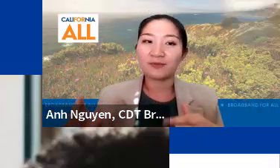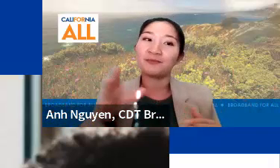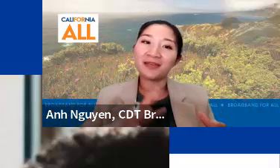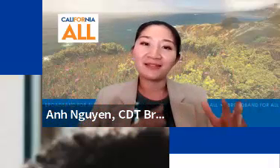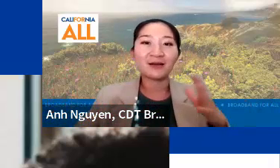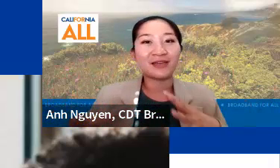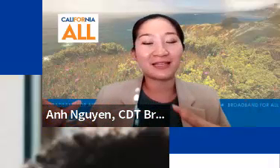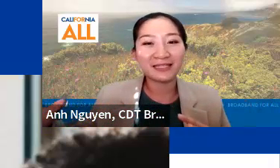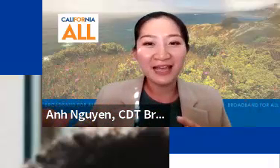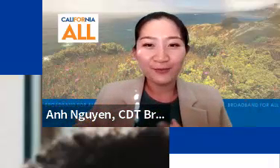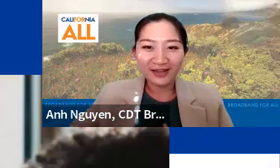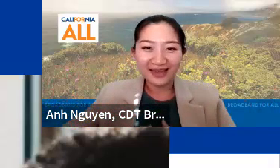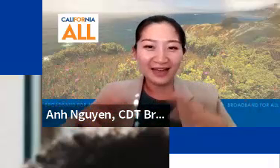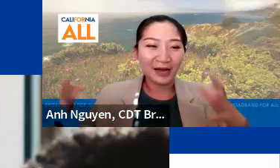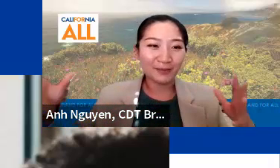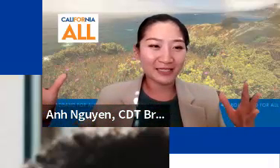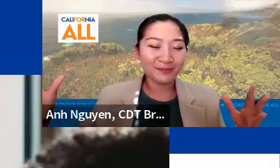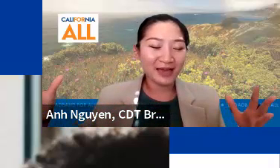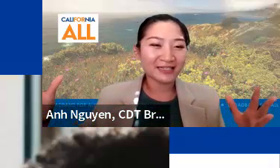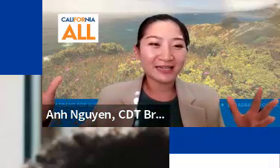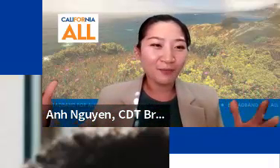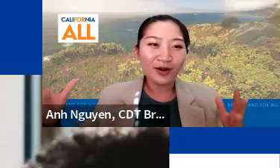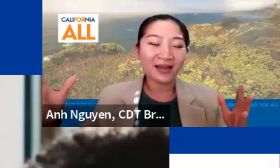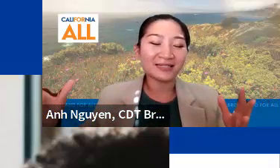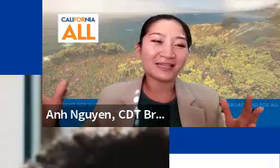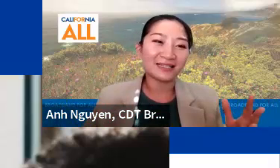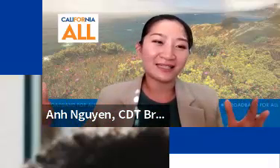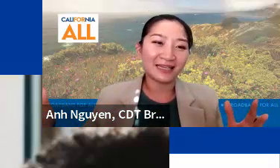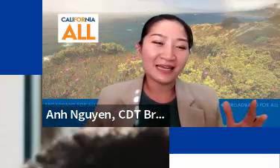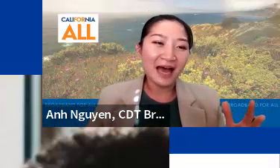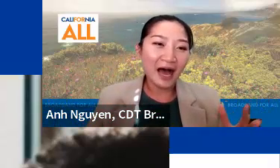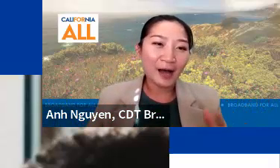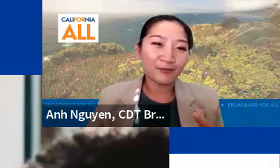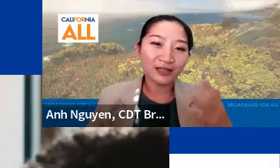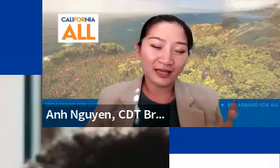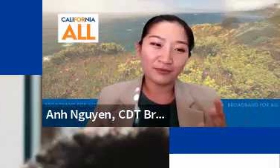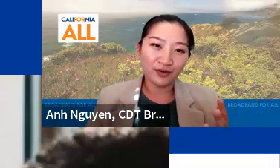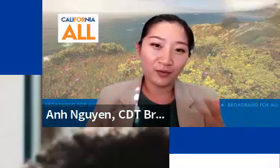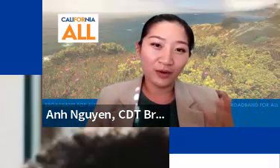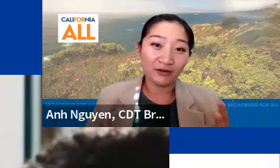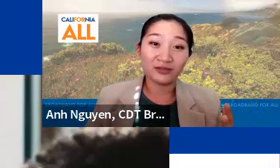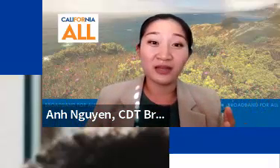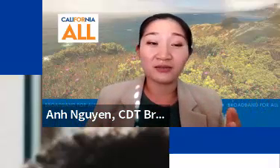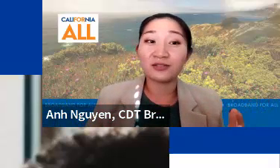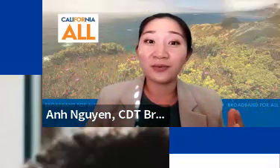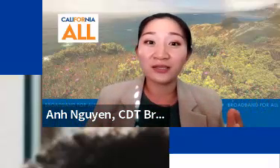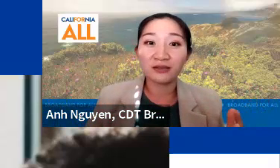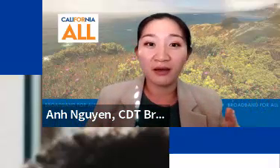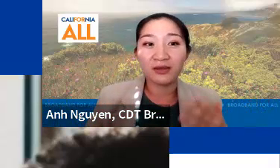we repeat some way we expand more ideas, and really capturing what our state is doing so